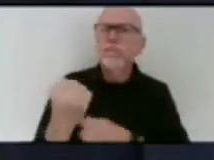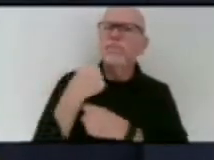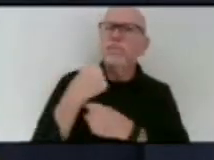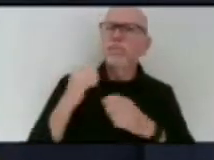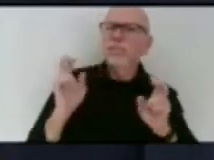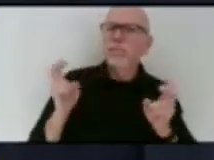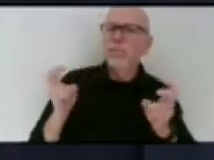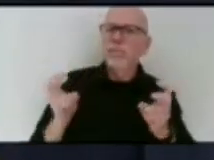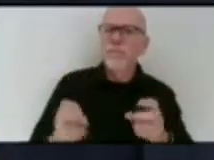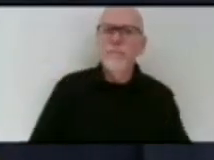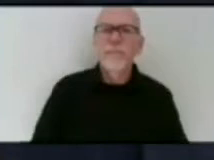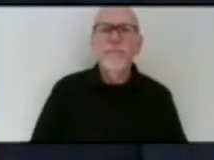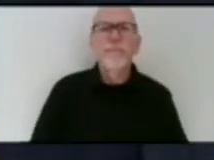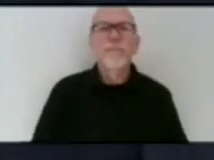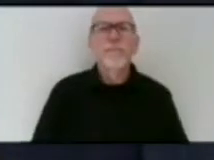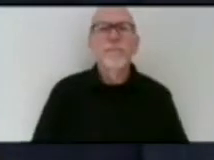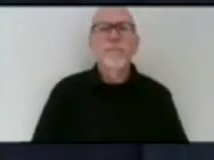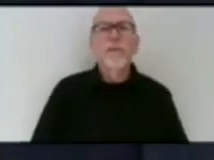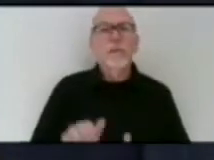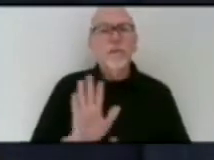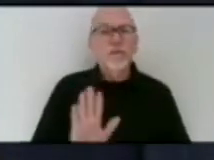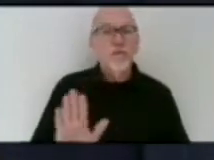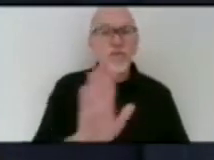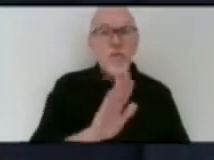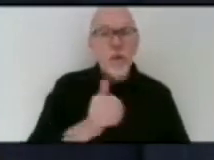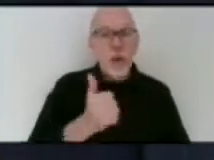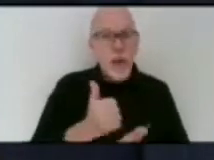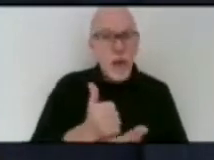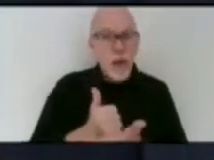With your help, we can and we will get through this